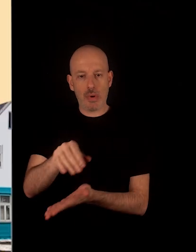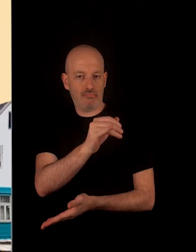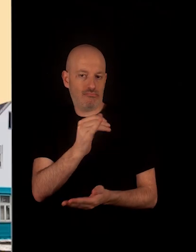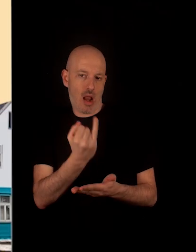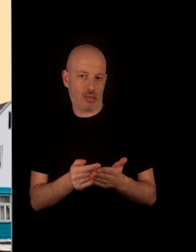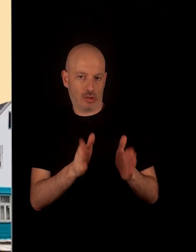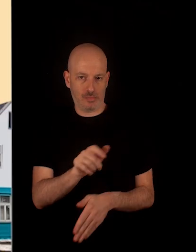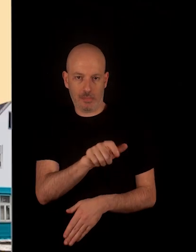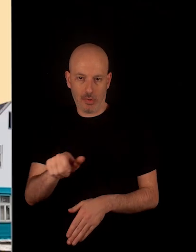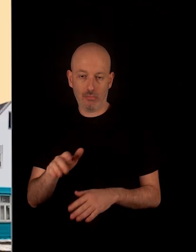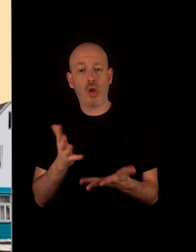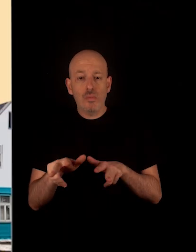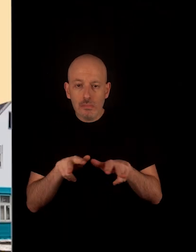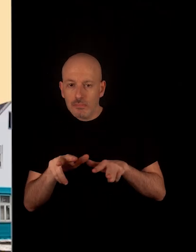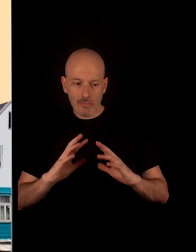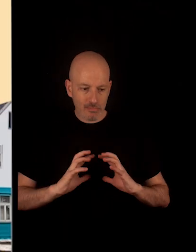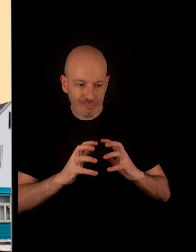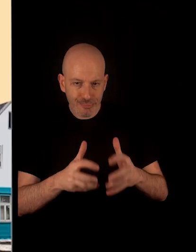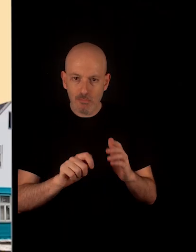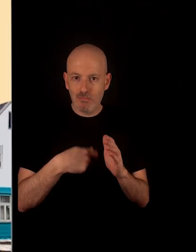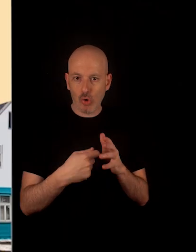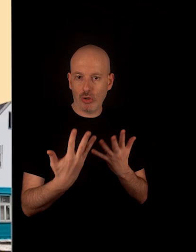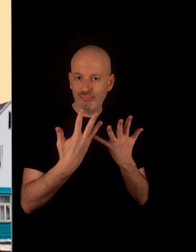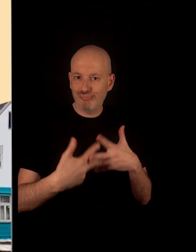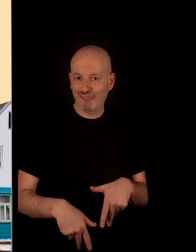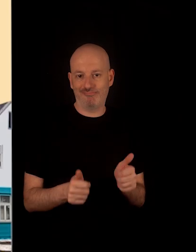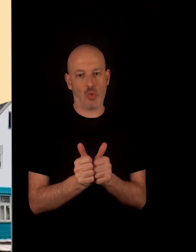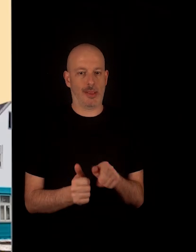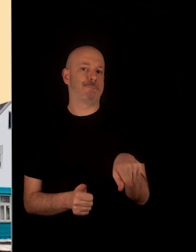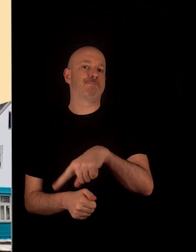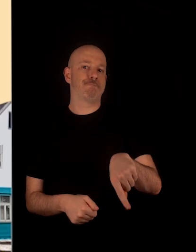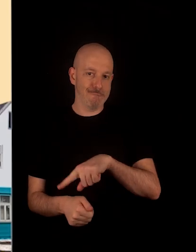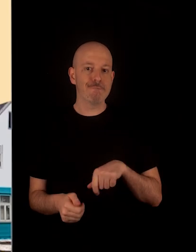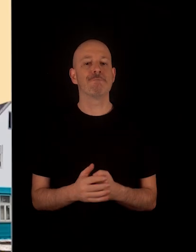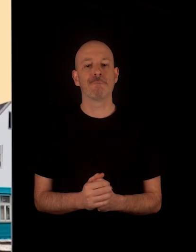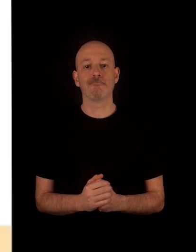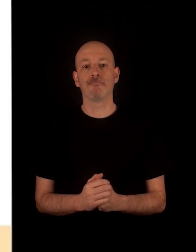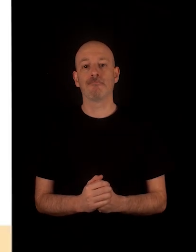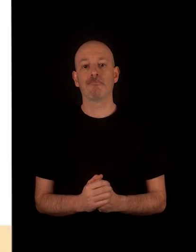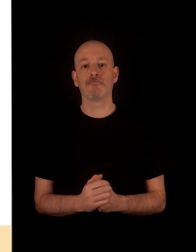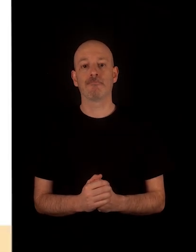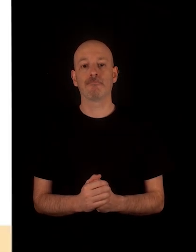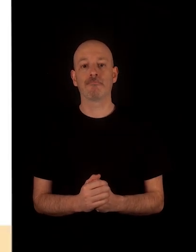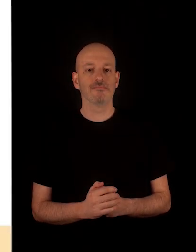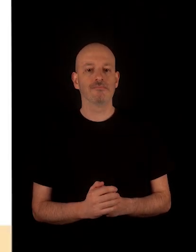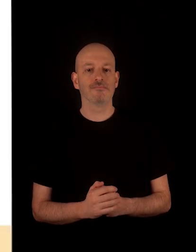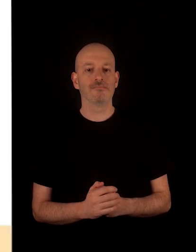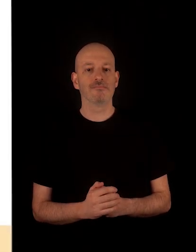depending on their needs and the agreement with the legal entity. So here I would remind you that in the Call for Residency Hosts.